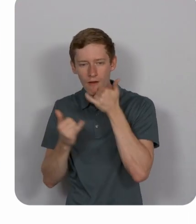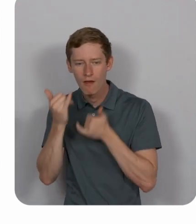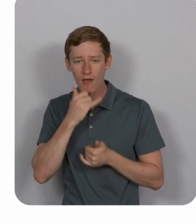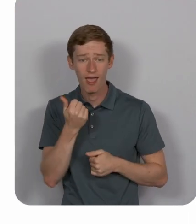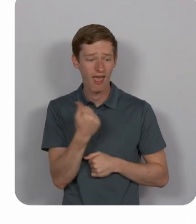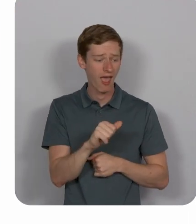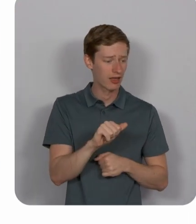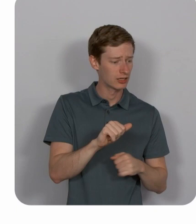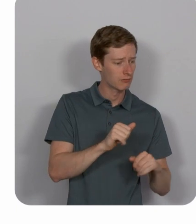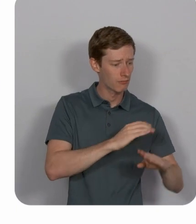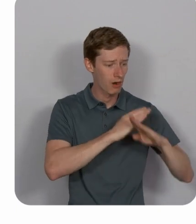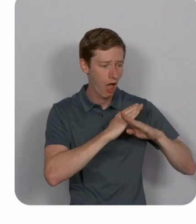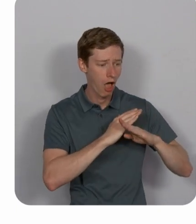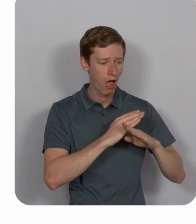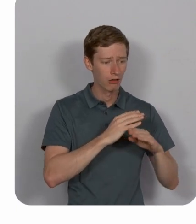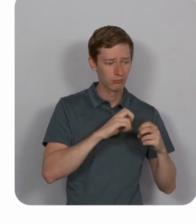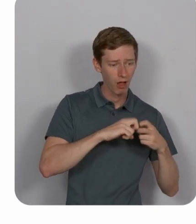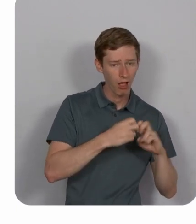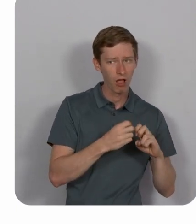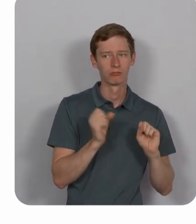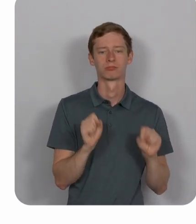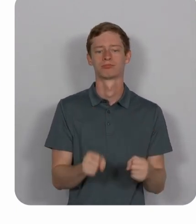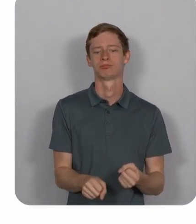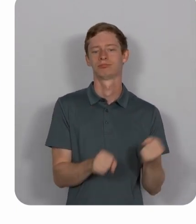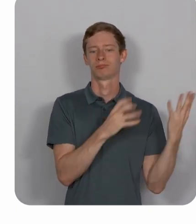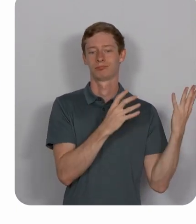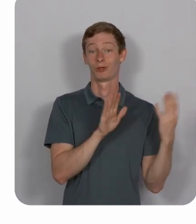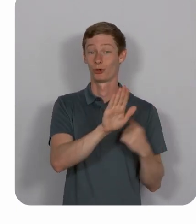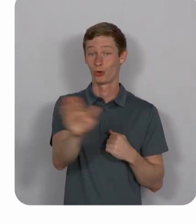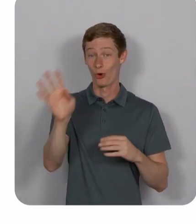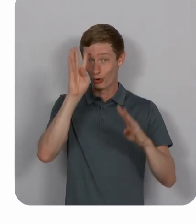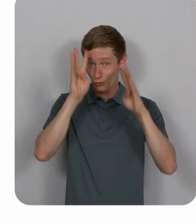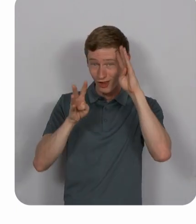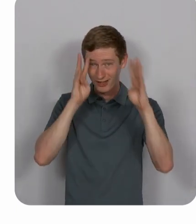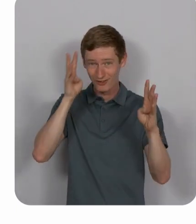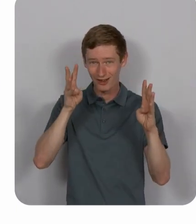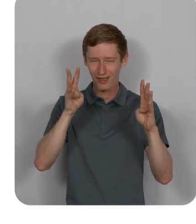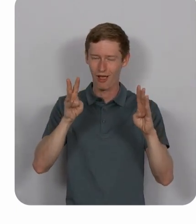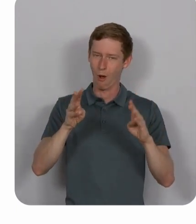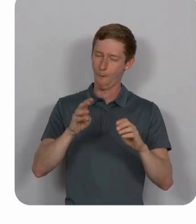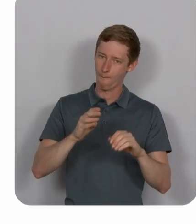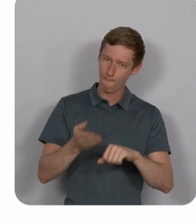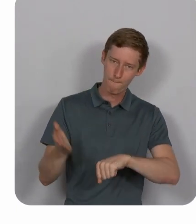and in the end, to unblock your creativity. There is also more to debugging.